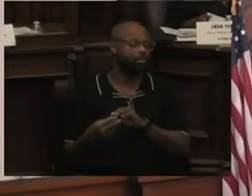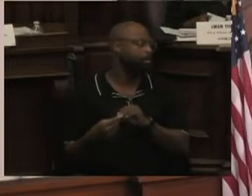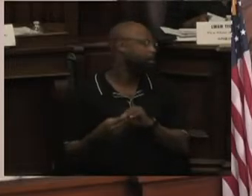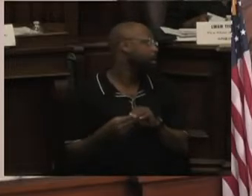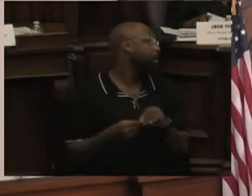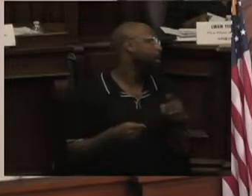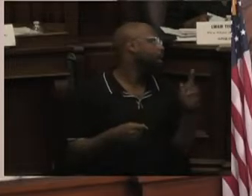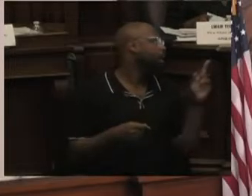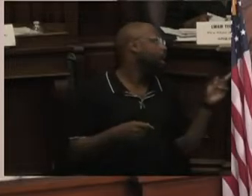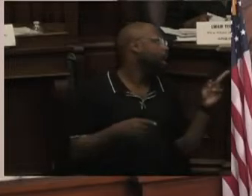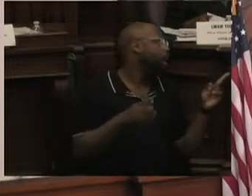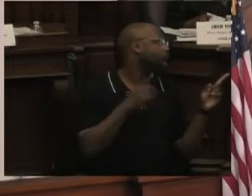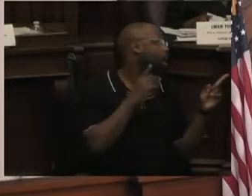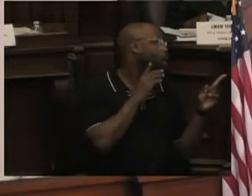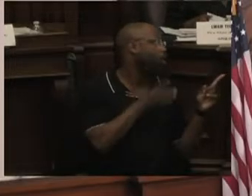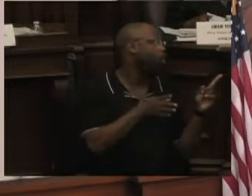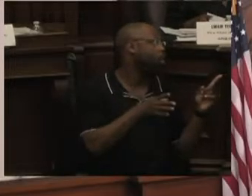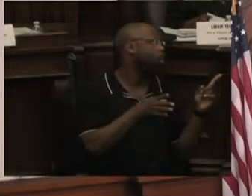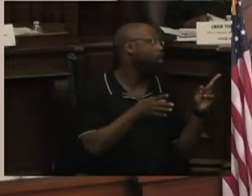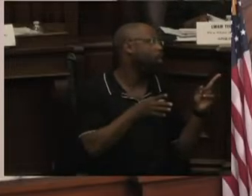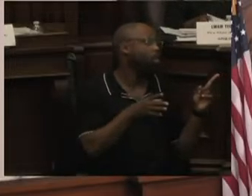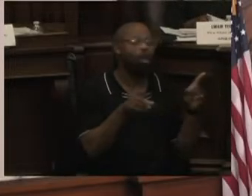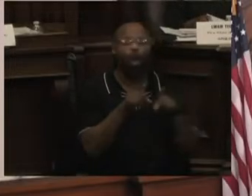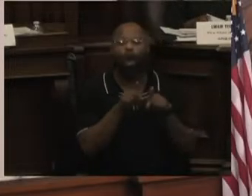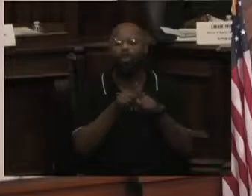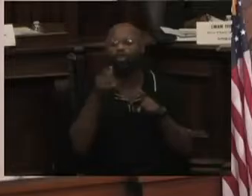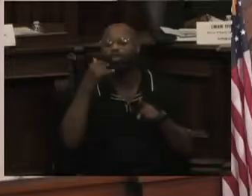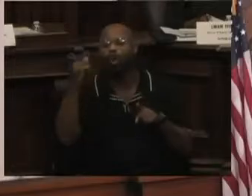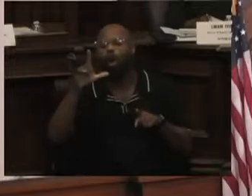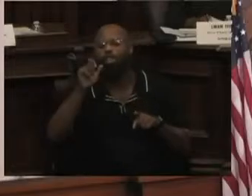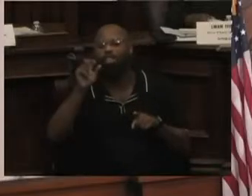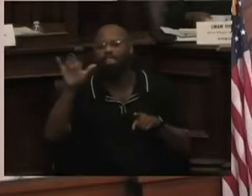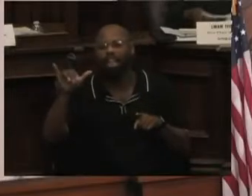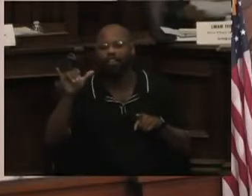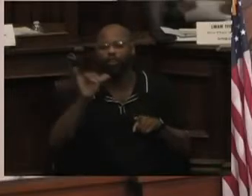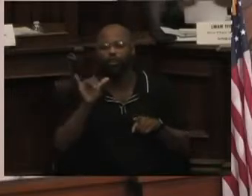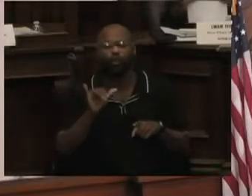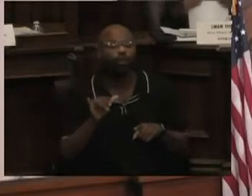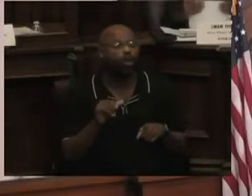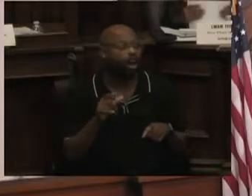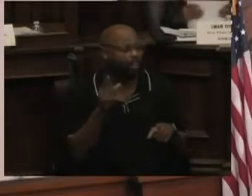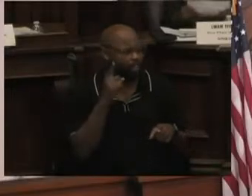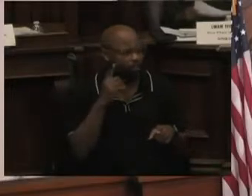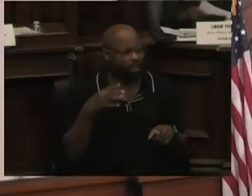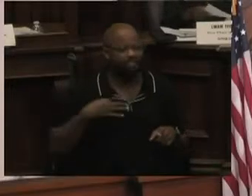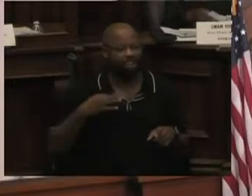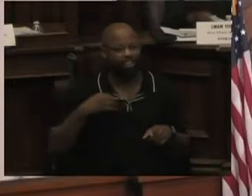else like to serve on it?